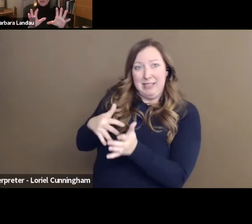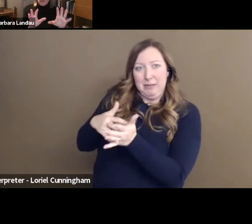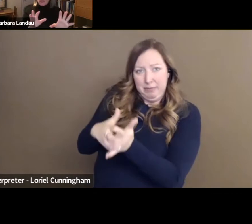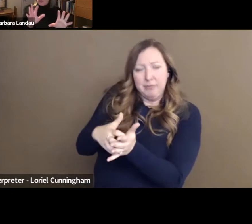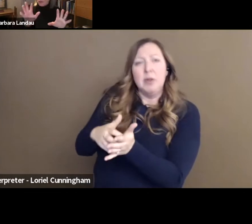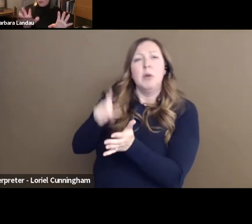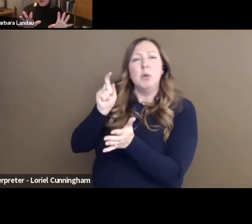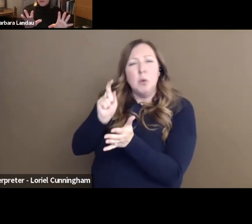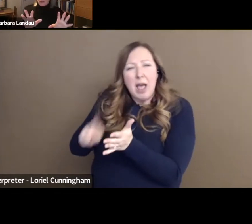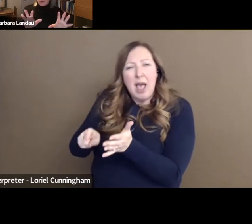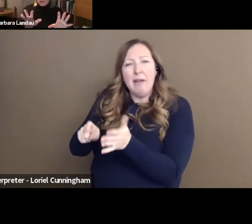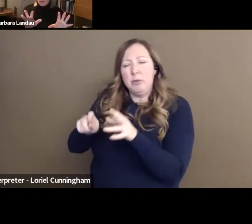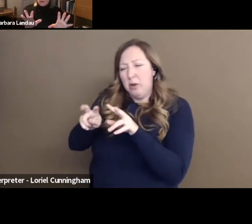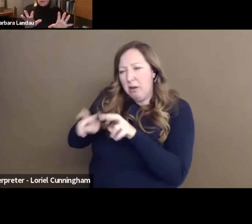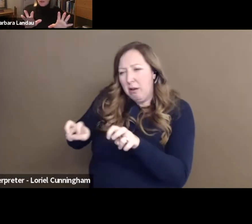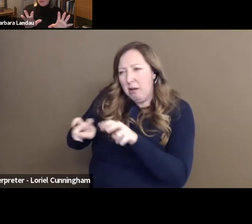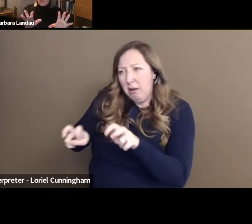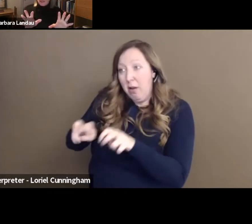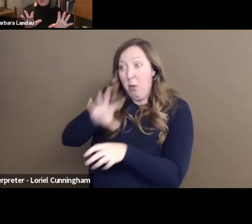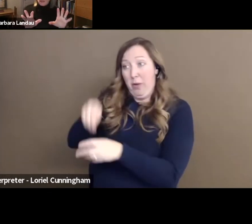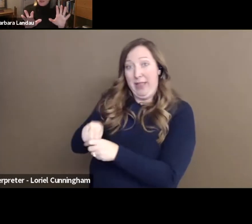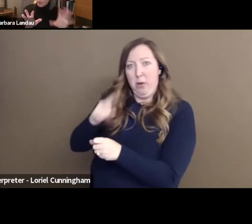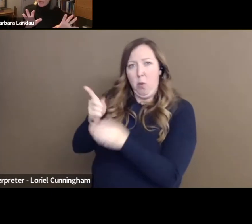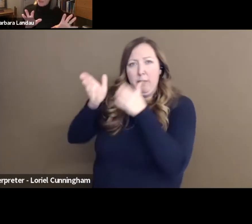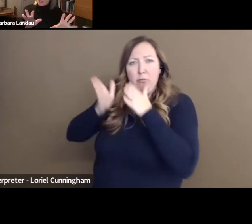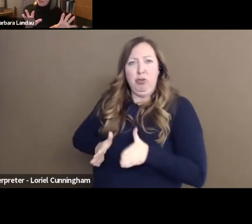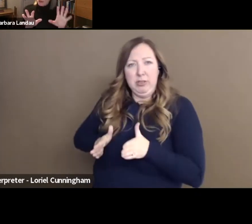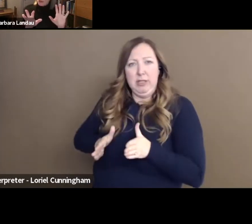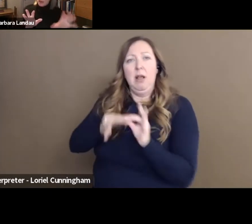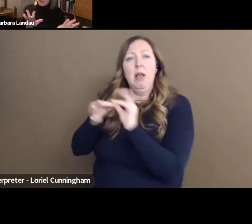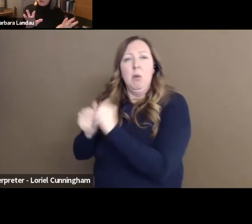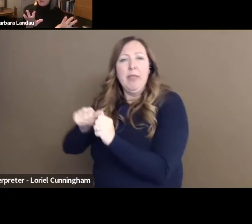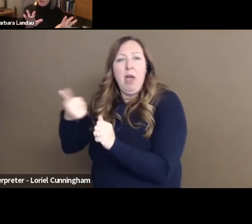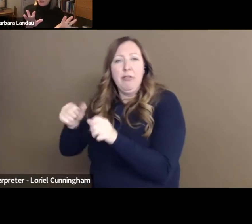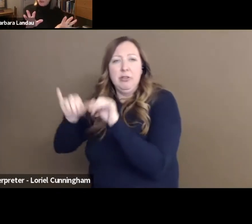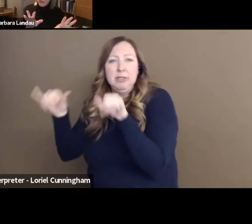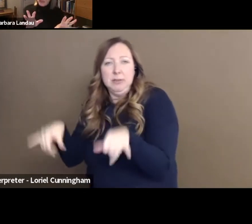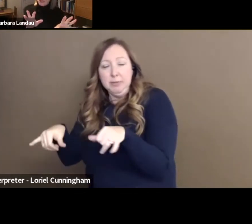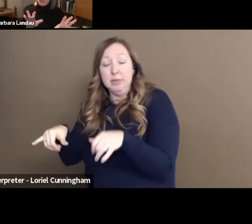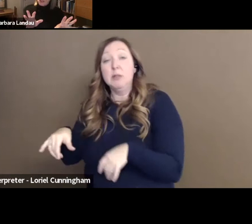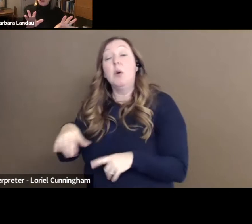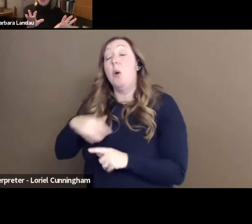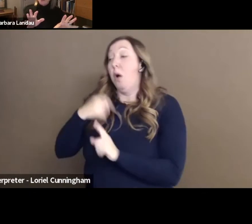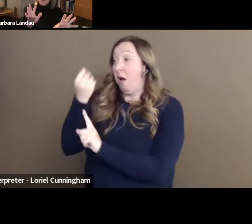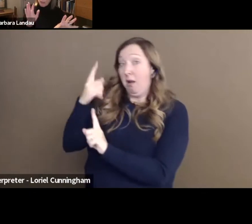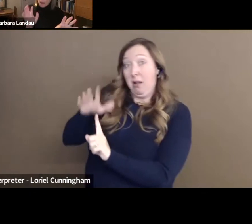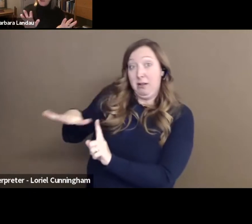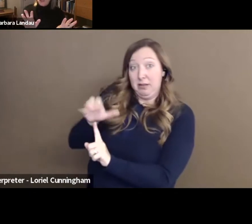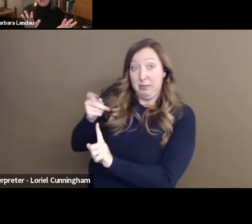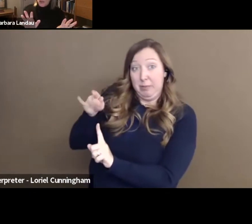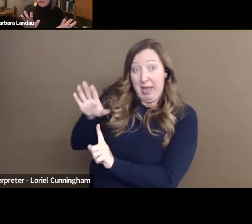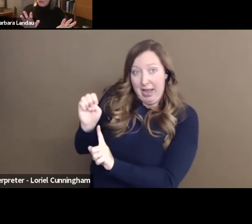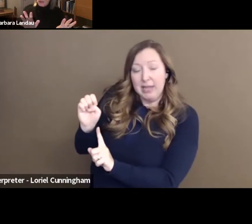relative to other systems so i'm going to look at space and try to understand space